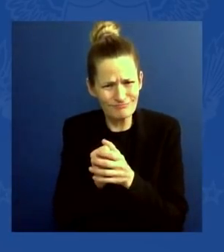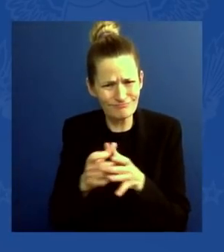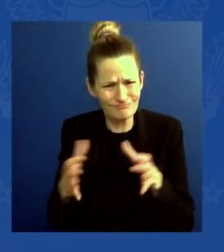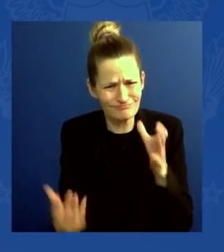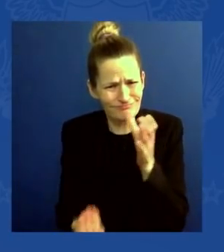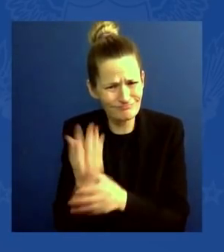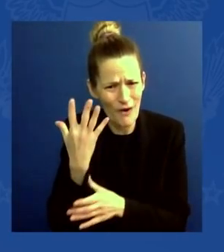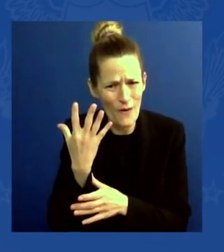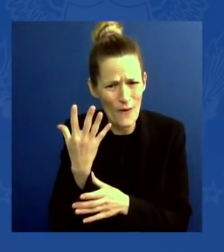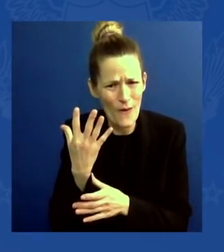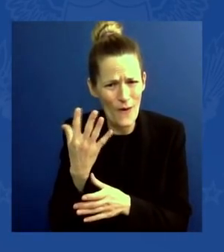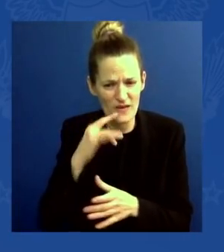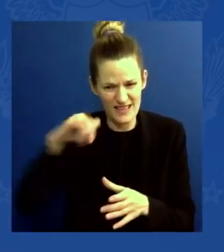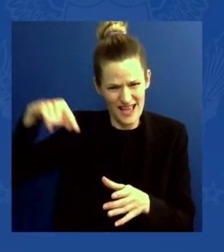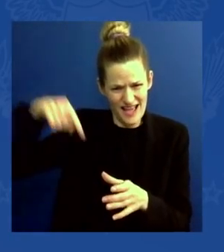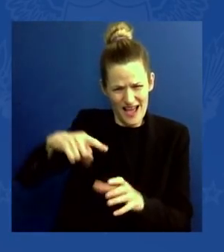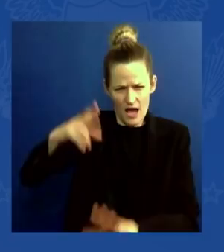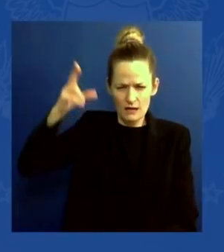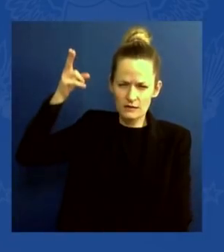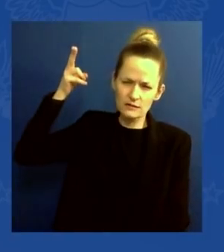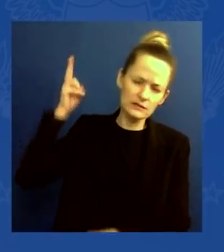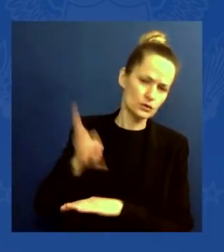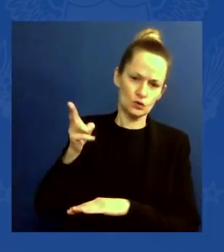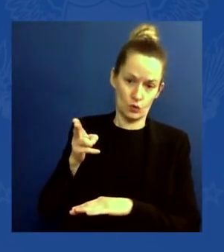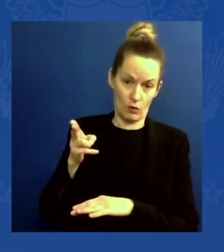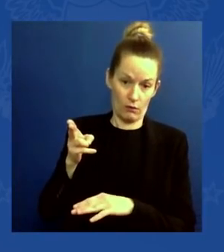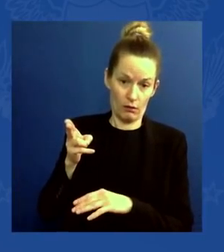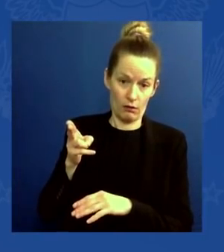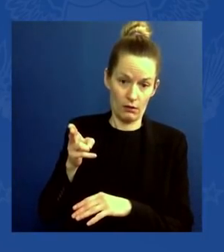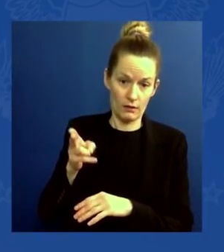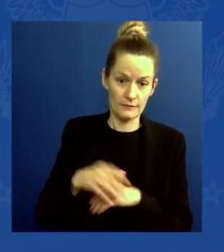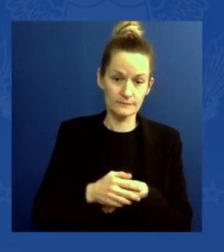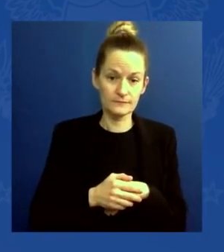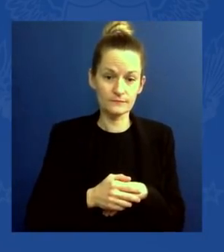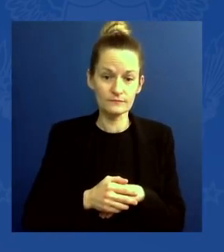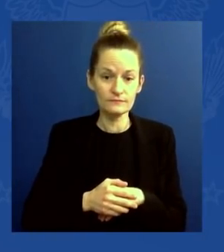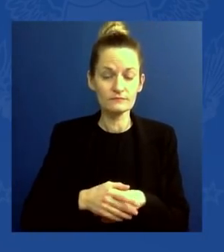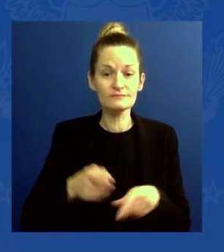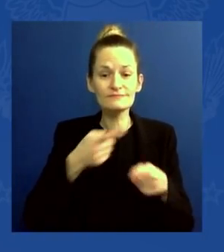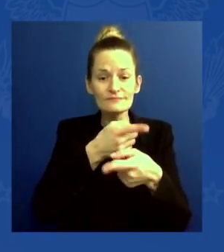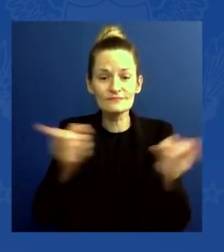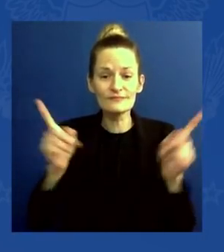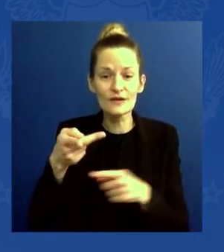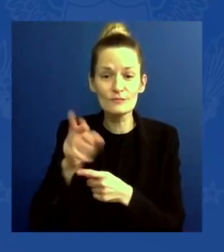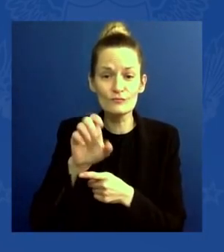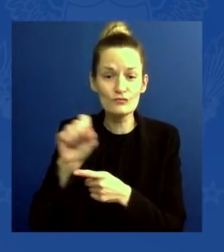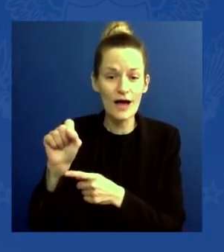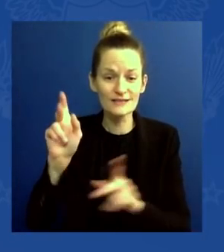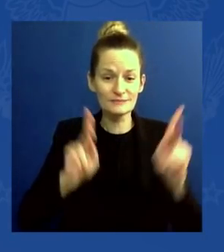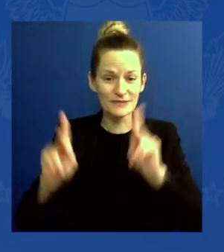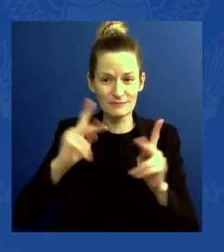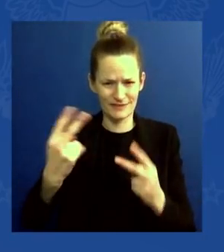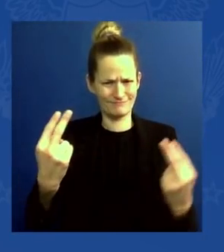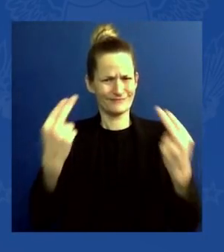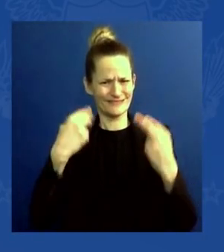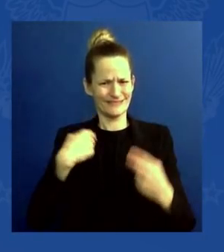they've heard me say this a lot: We got, out of the blue, a couple week ago, a letter from 17 Nobel Prize winners in economics.